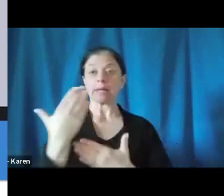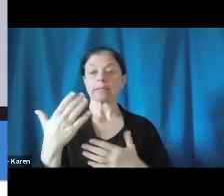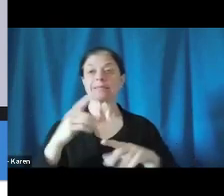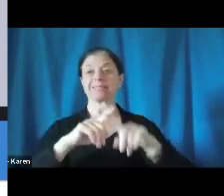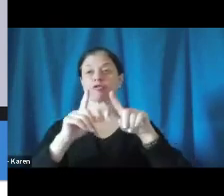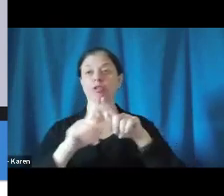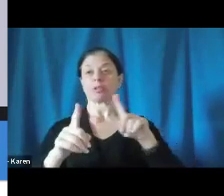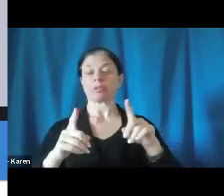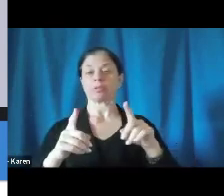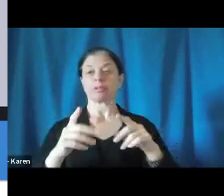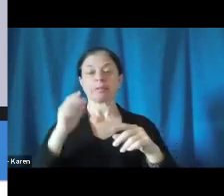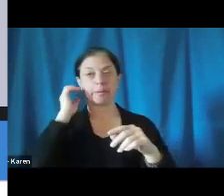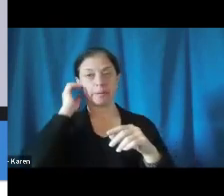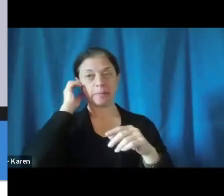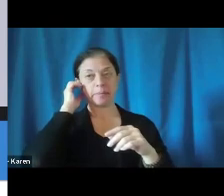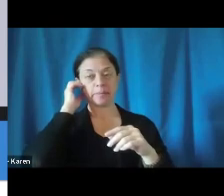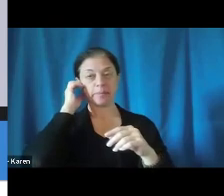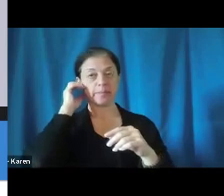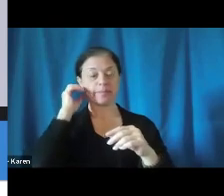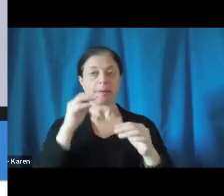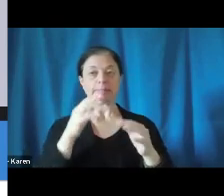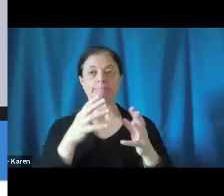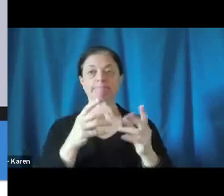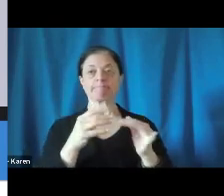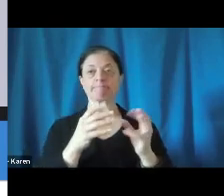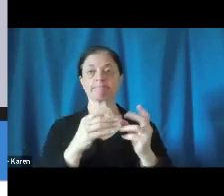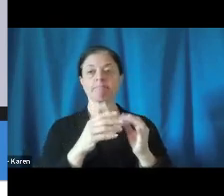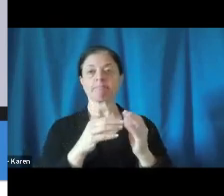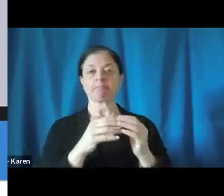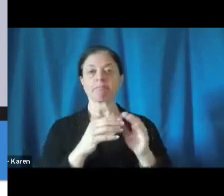so" and those words are written with my